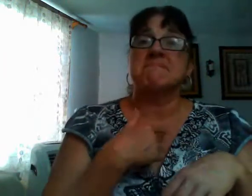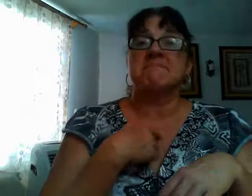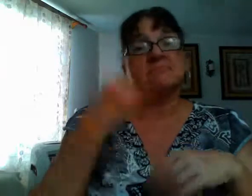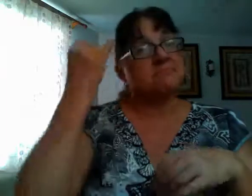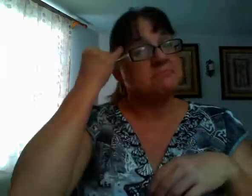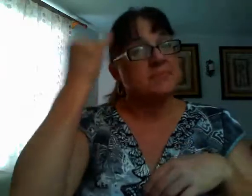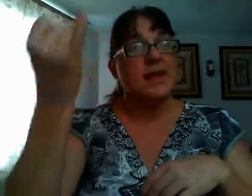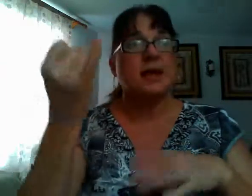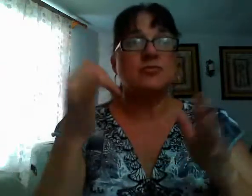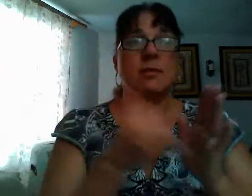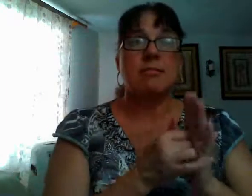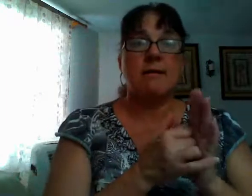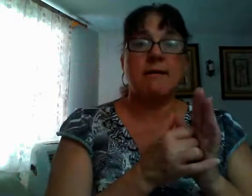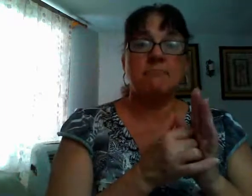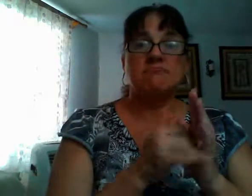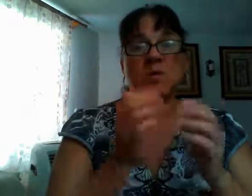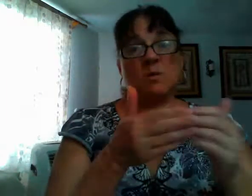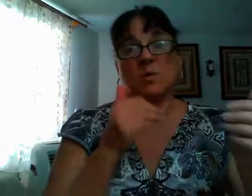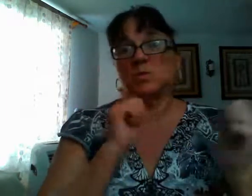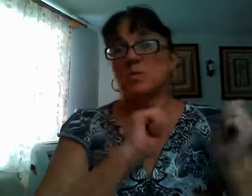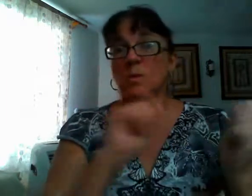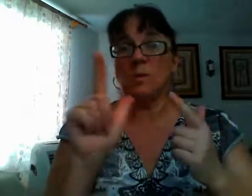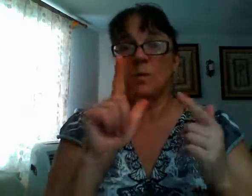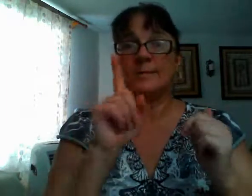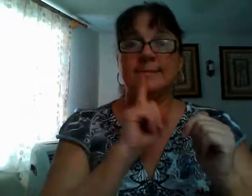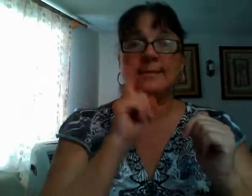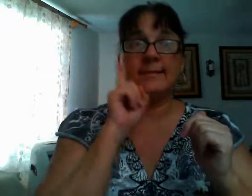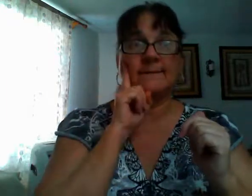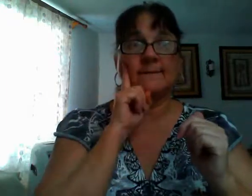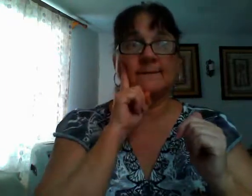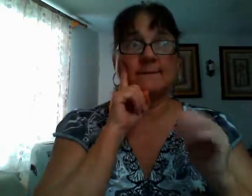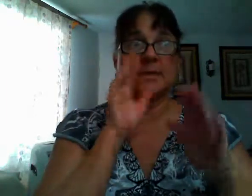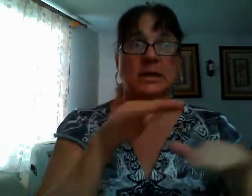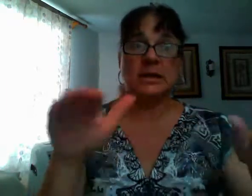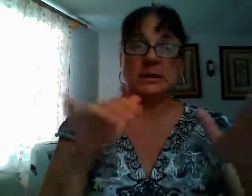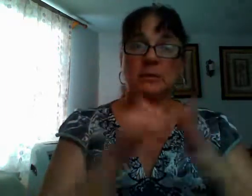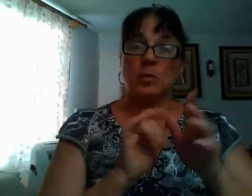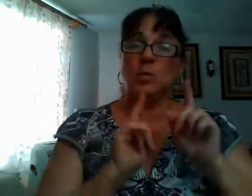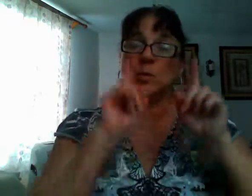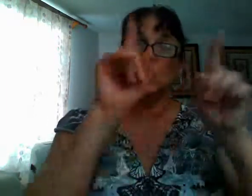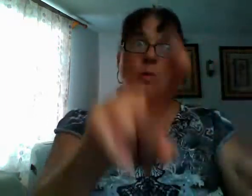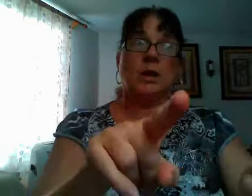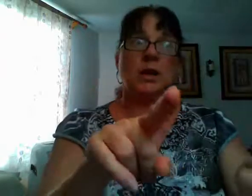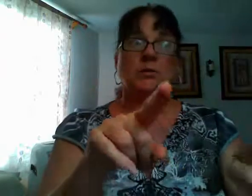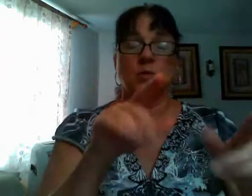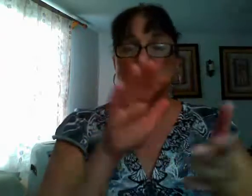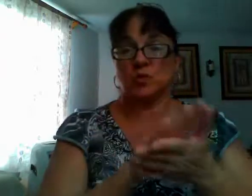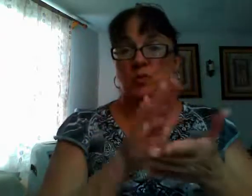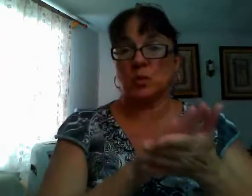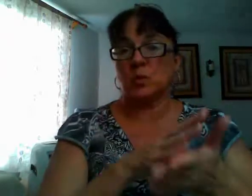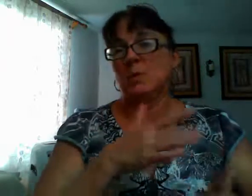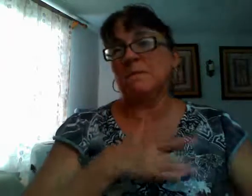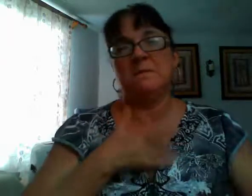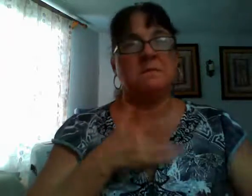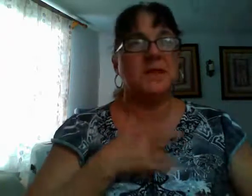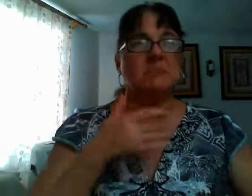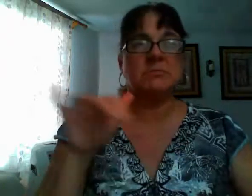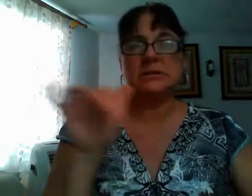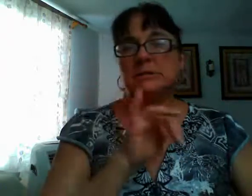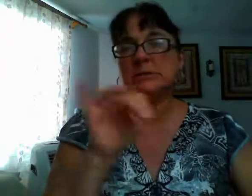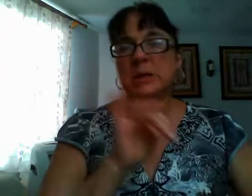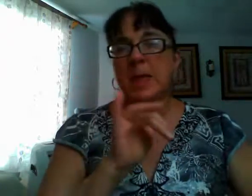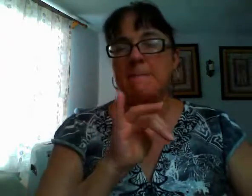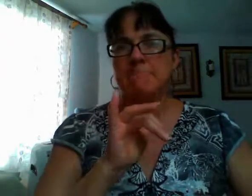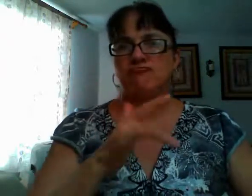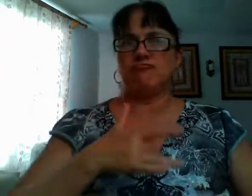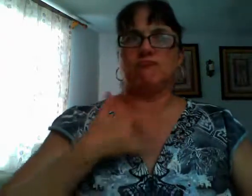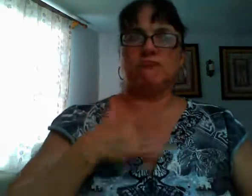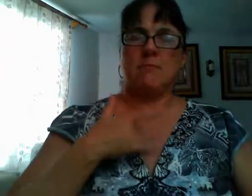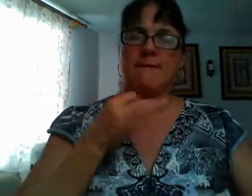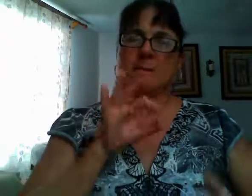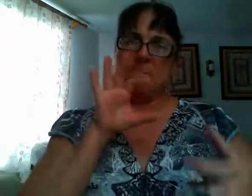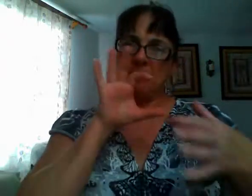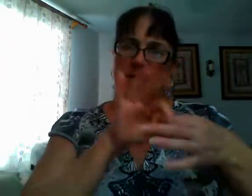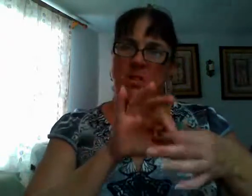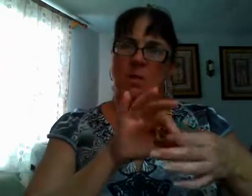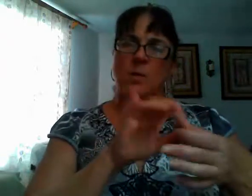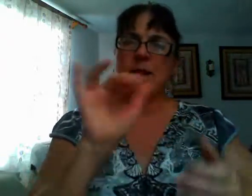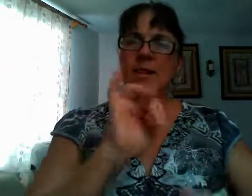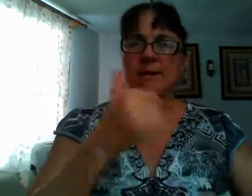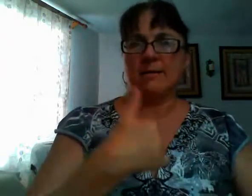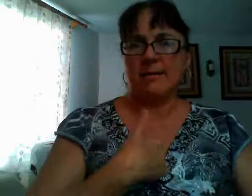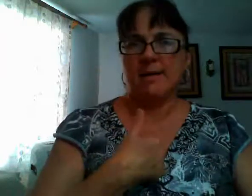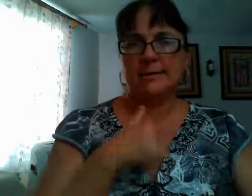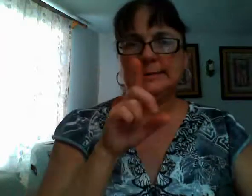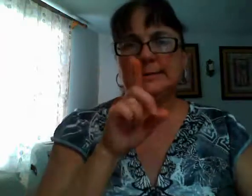I imagine that almost all Deaf kids that attended the school felt the same sense of belonging as I did.